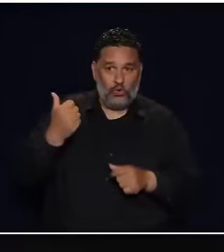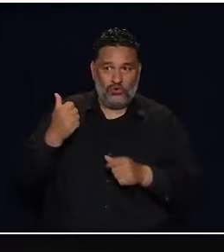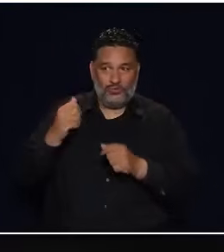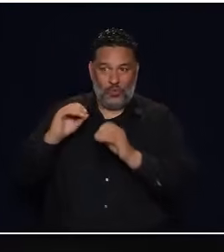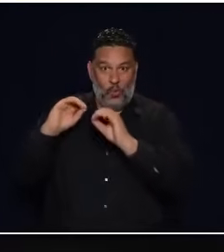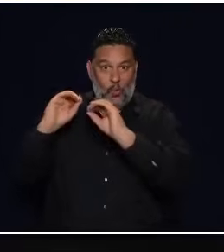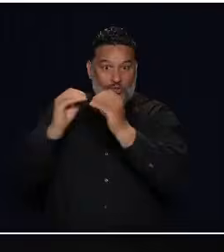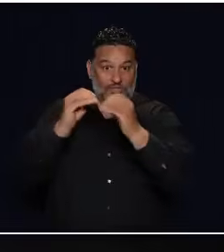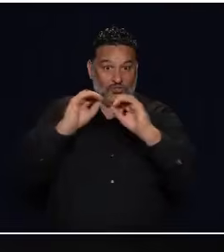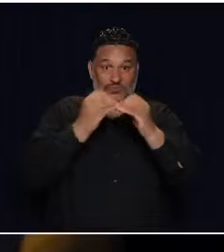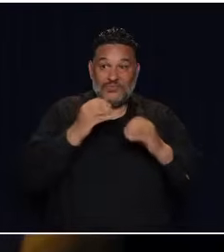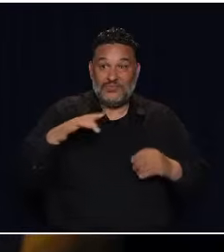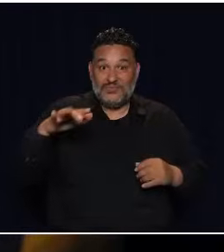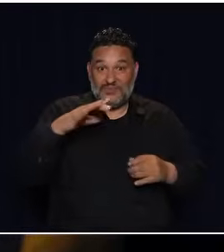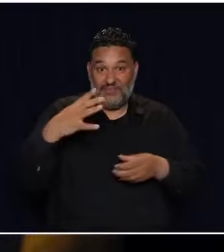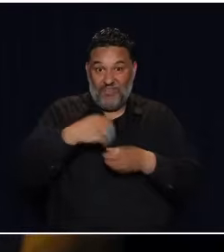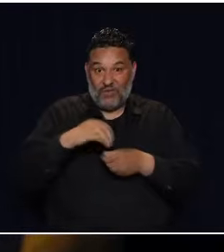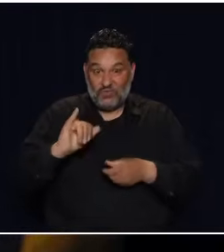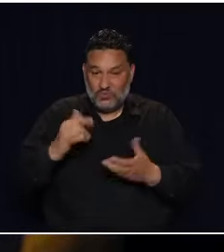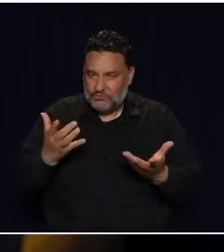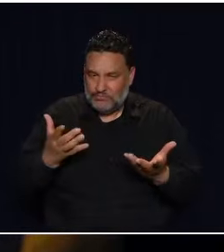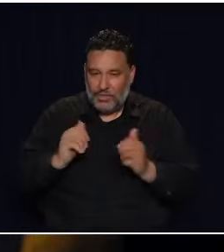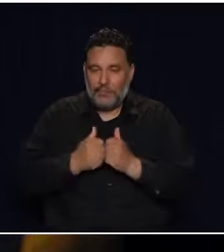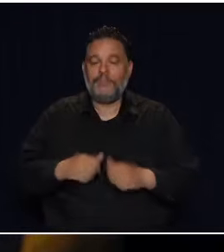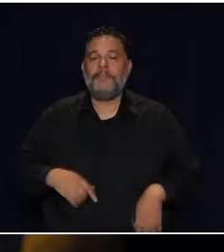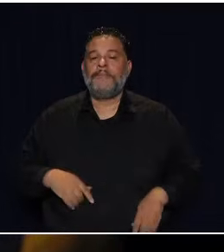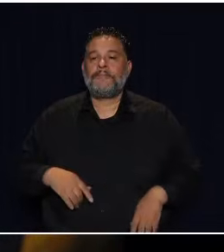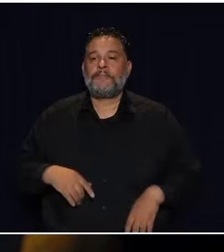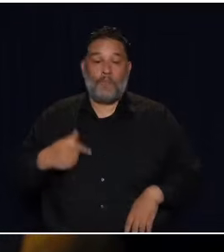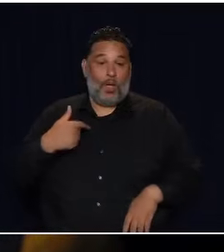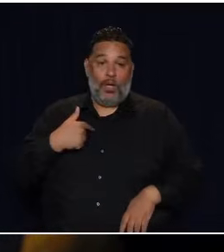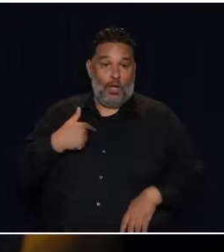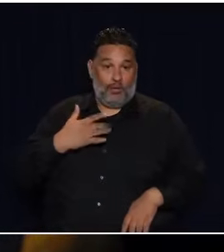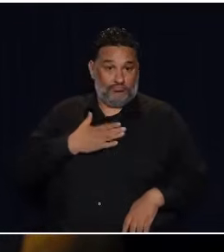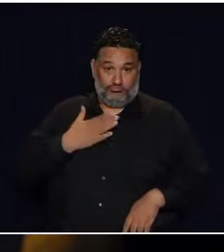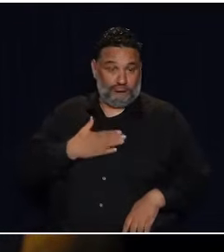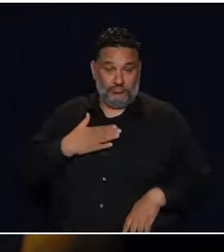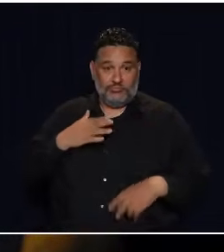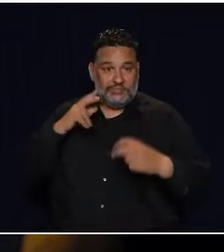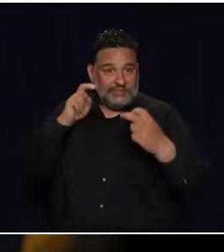OF THOSE CHANGES IN PLACE SINCE THERE ARE OTHER ENTITIES INVOLVED?